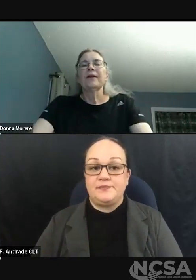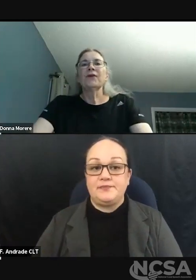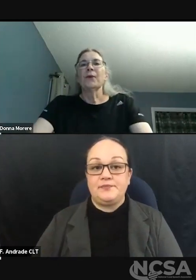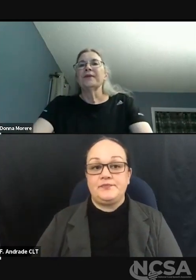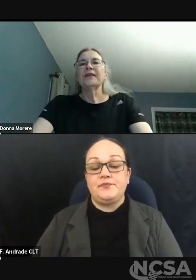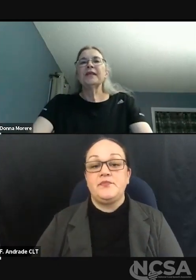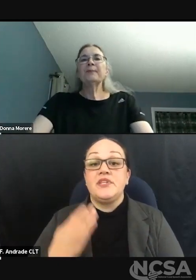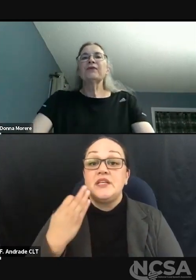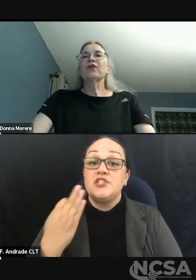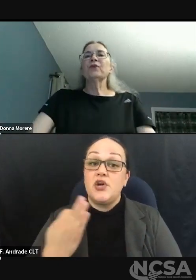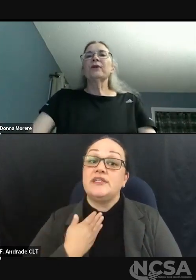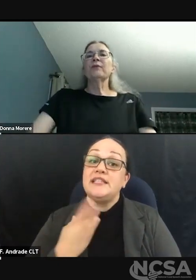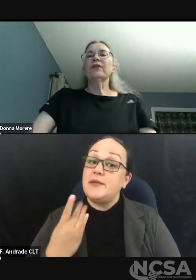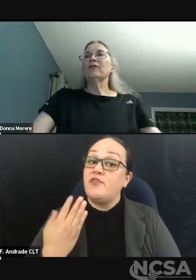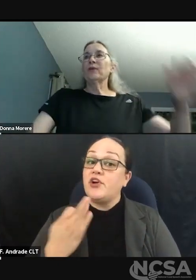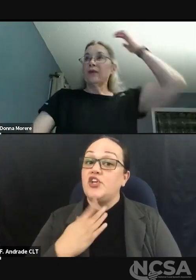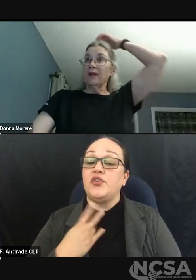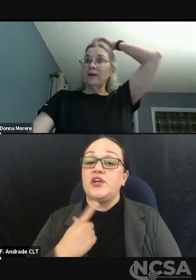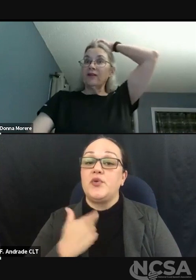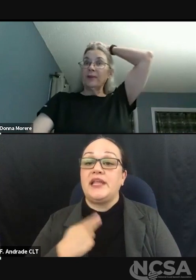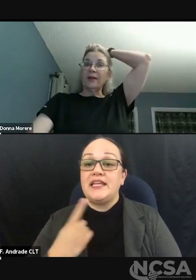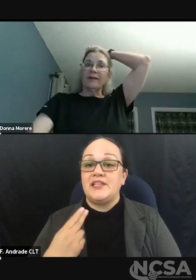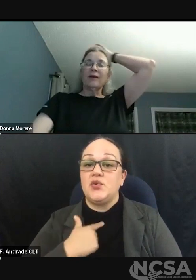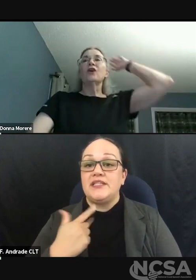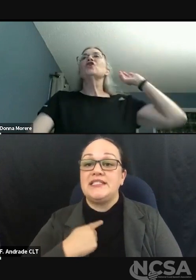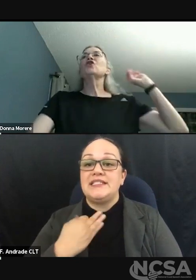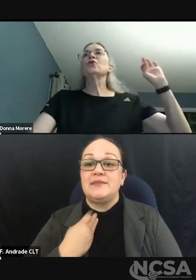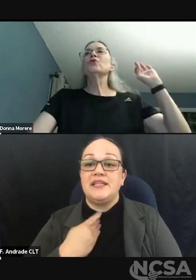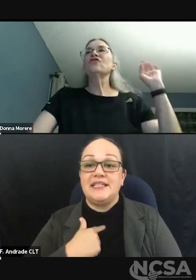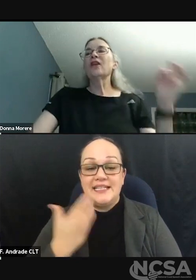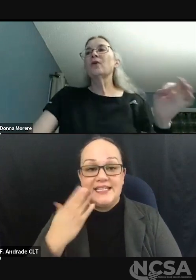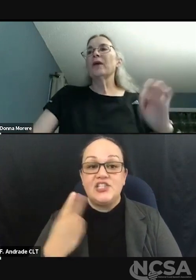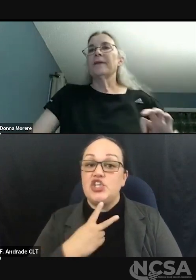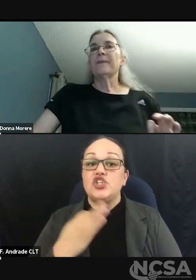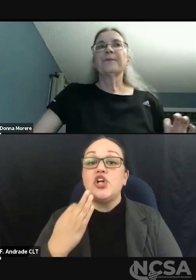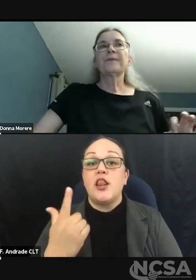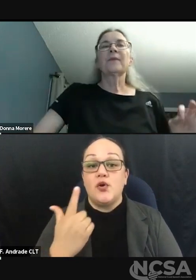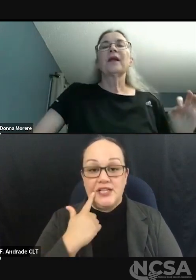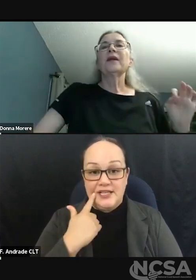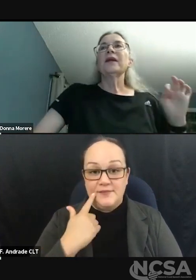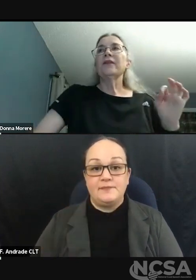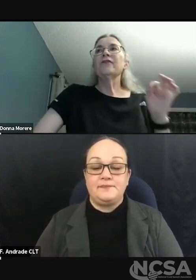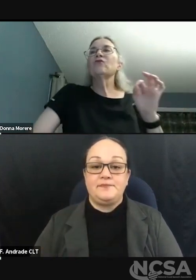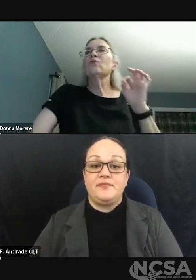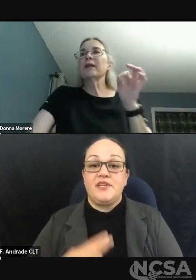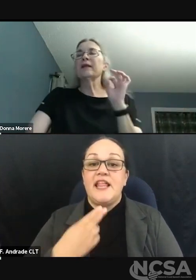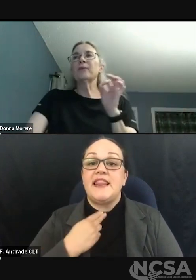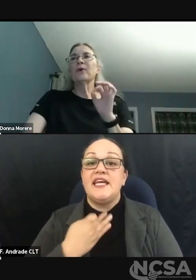So, tips for cueing with kids with disabilities. Cue slowly. This is really important.